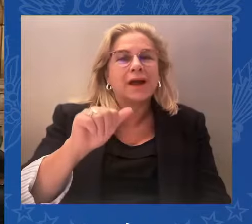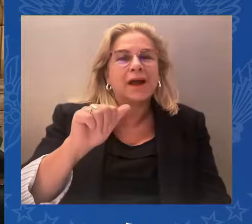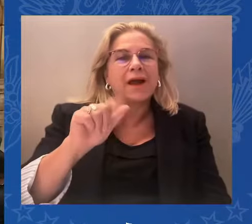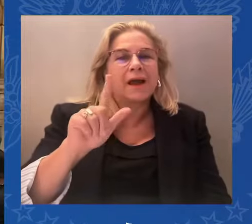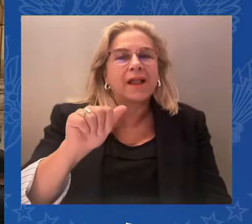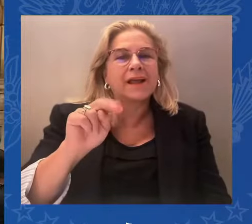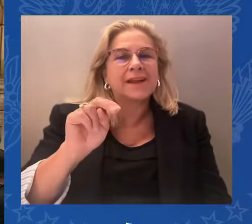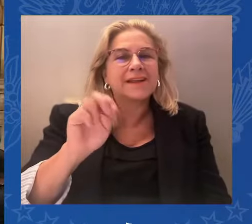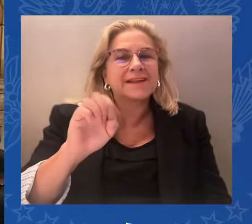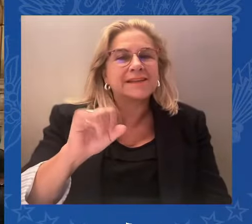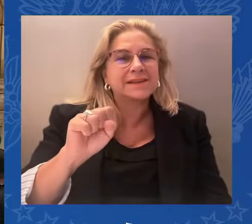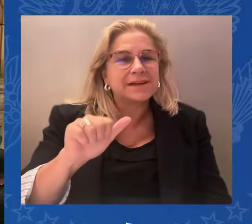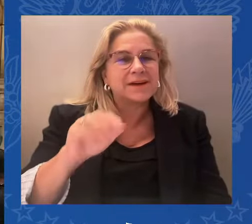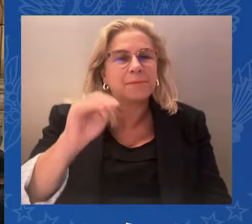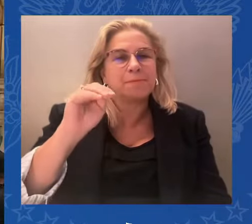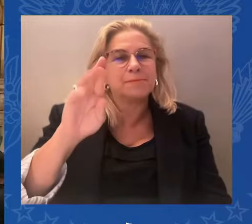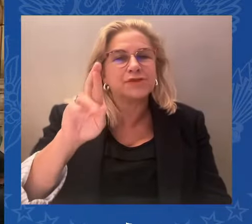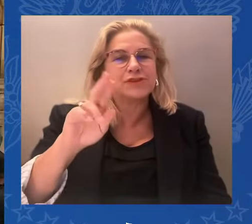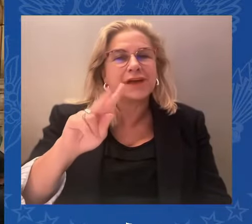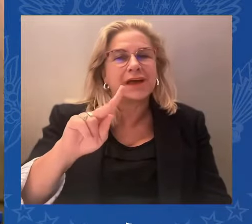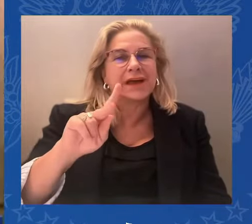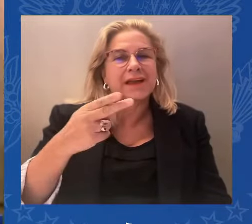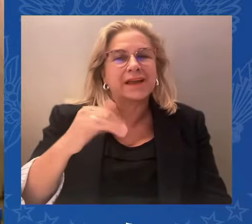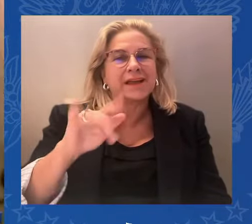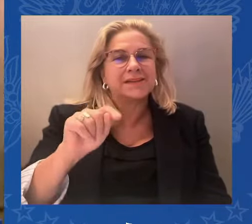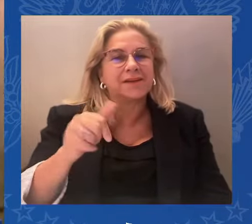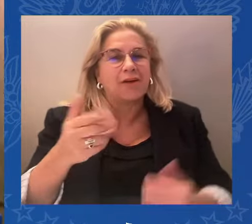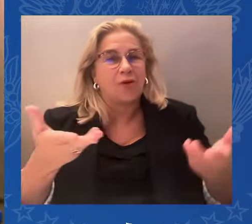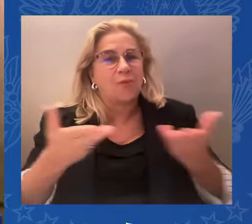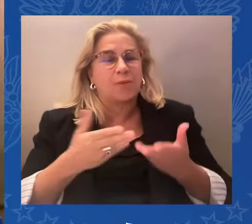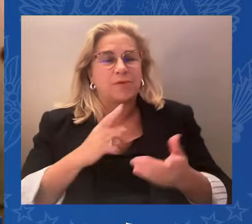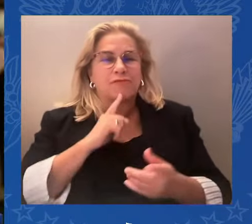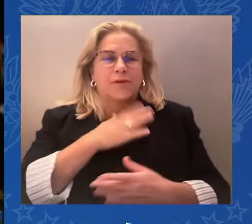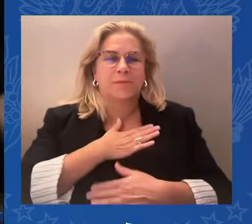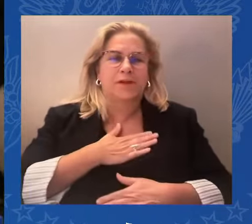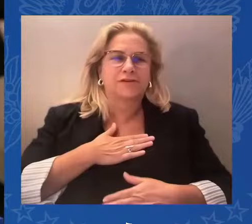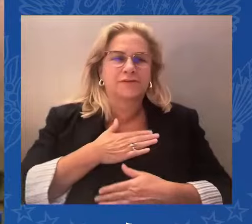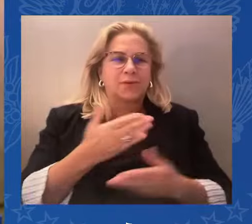Mr. President, it's a particular pleasure to hand it over to you for opening remarks. President Biden: Well, I'll say to my fellow leaders: